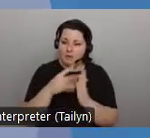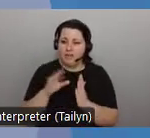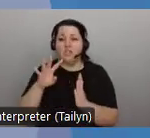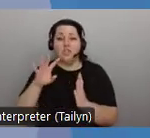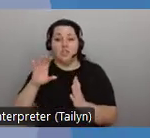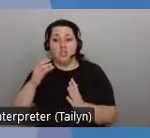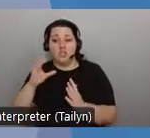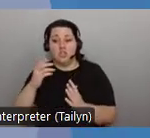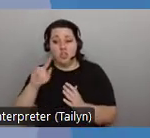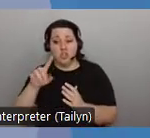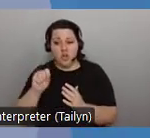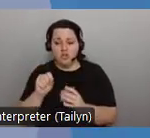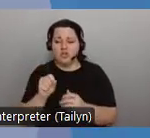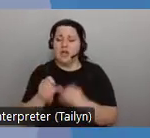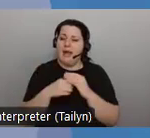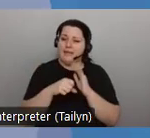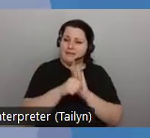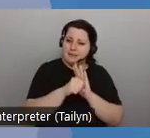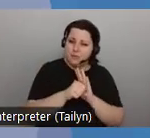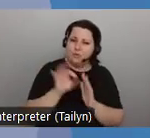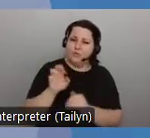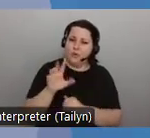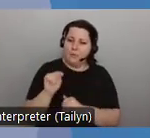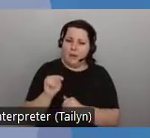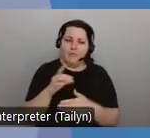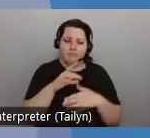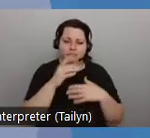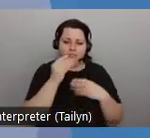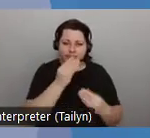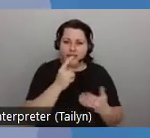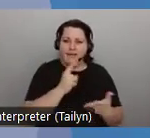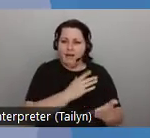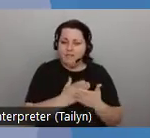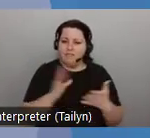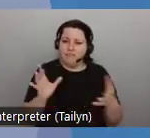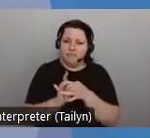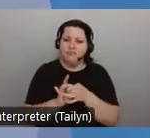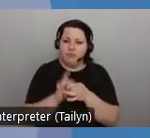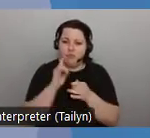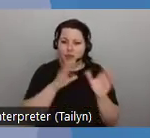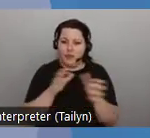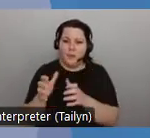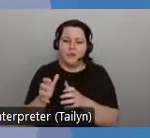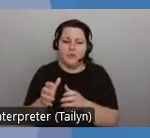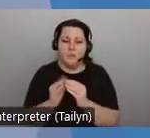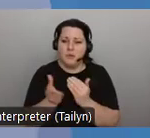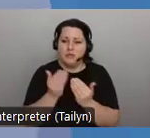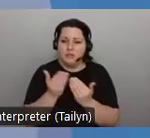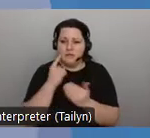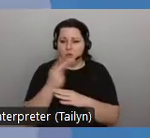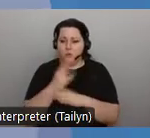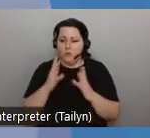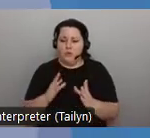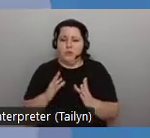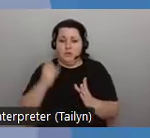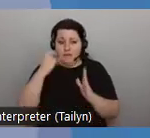is not our only conveying message. This is particularly important in infographics or charts,